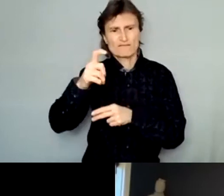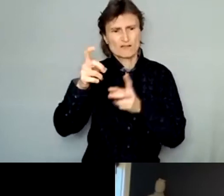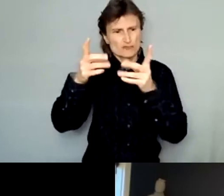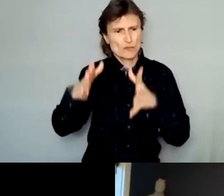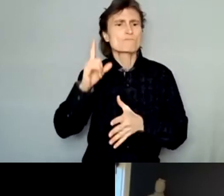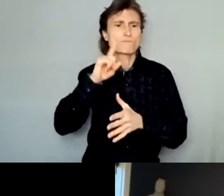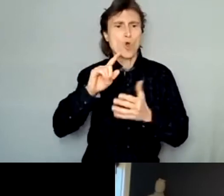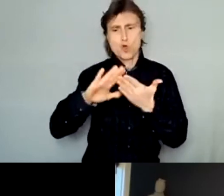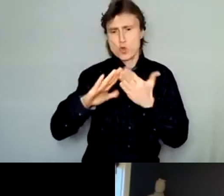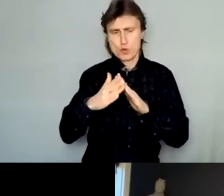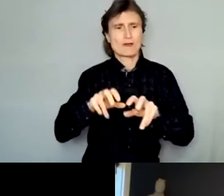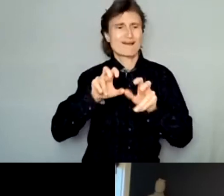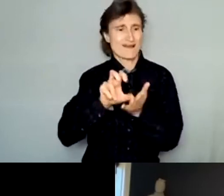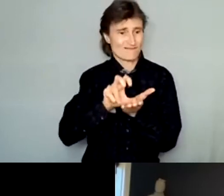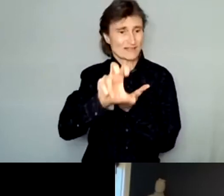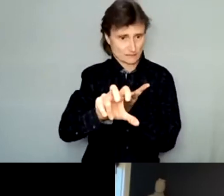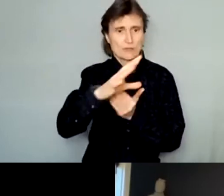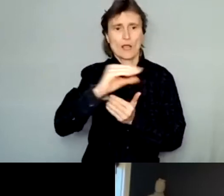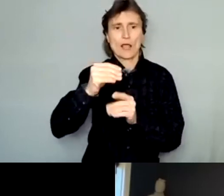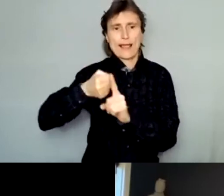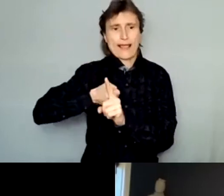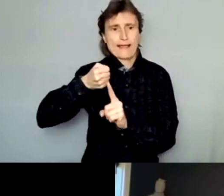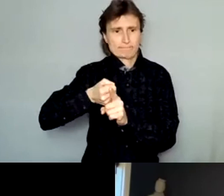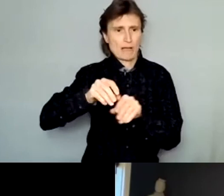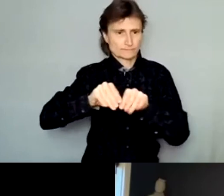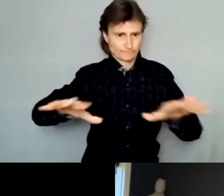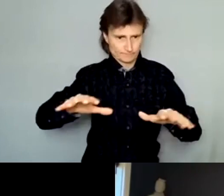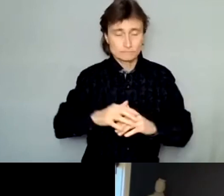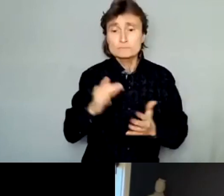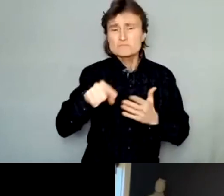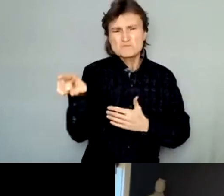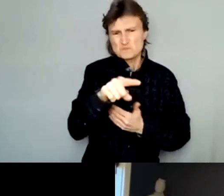any questions that you might have that perhaps you saw on the website there.